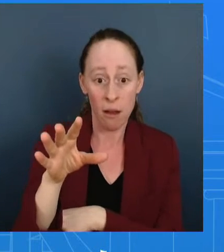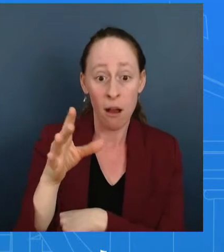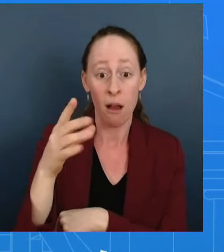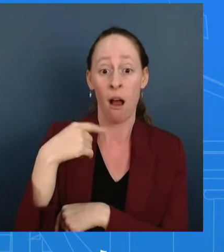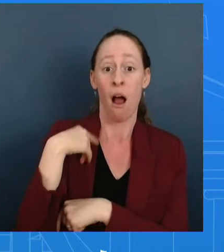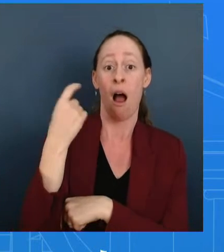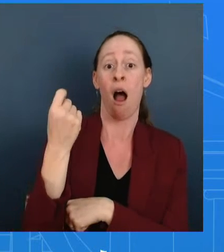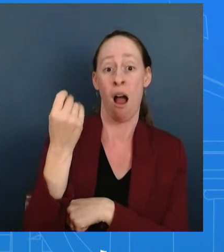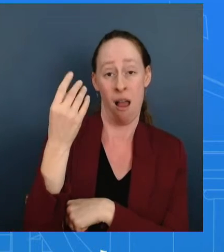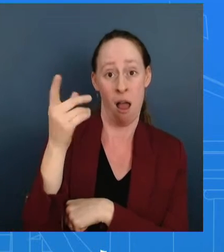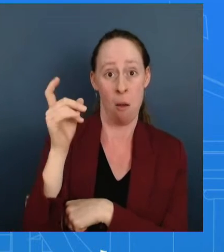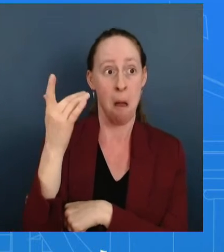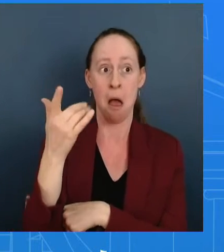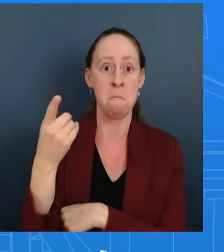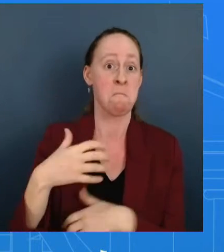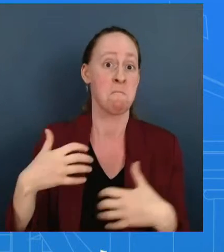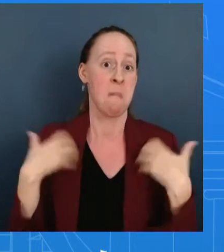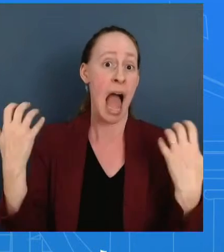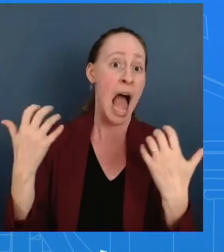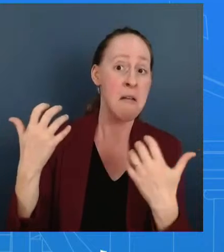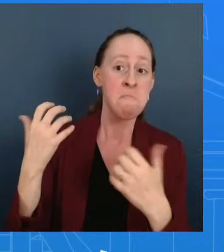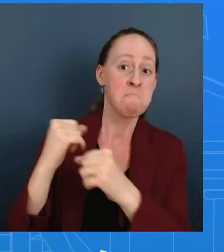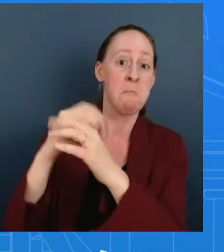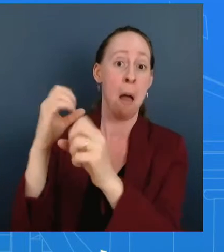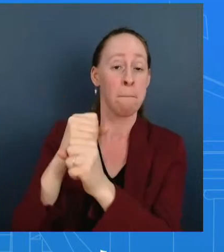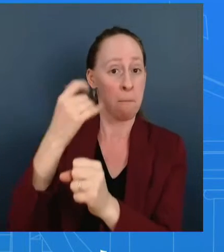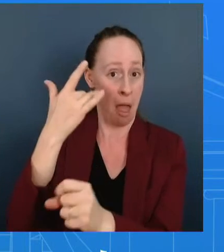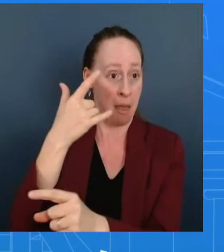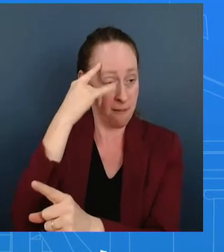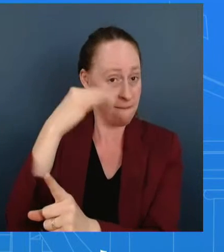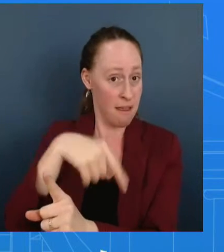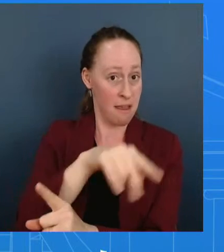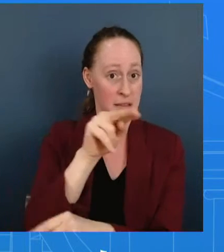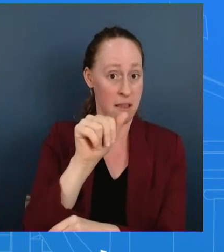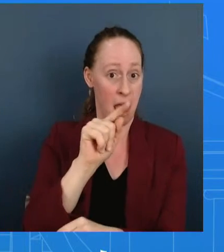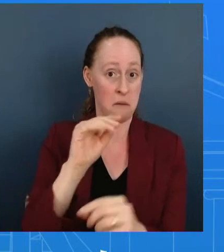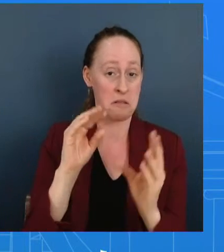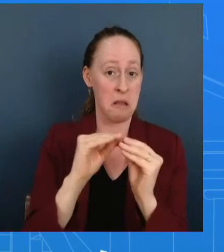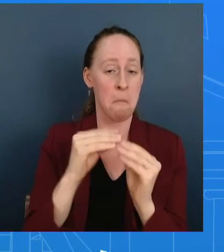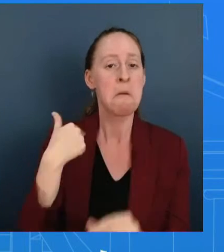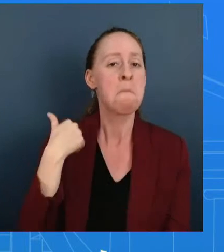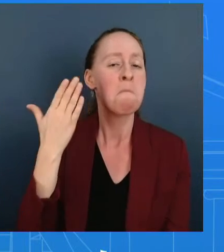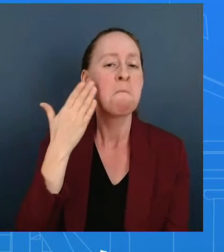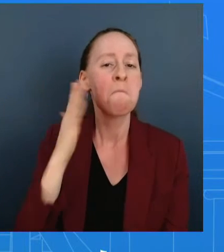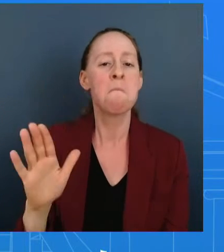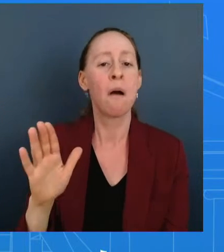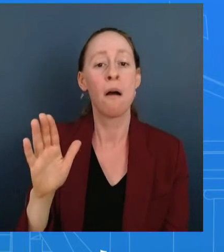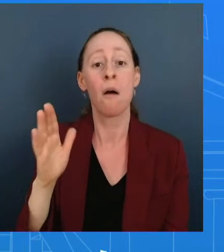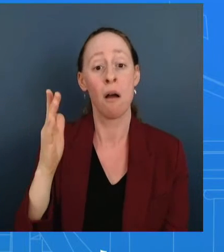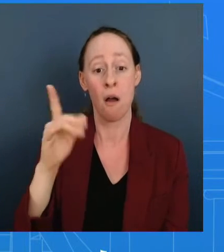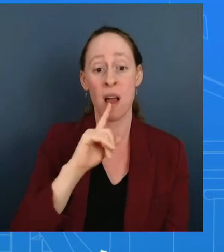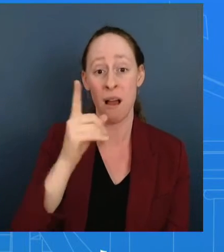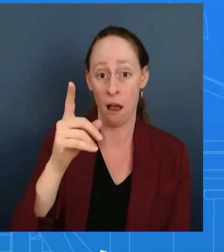to Mr. Putin that he can't wait NATO out, can't wait the United States out, that we're going to continue to support Ukraine. Ms. Jean-Pierre: Go ahead, Andrea.